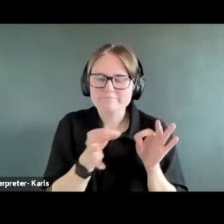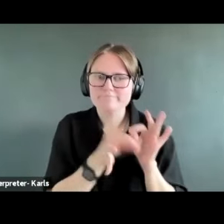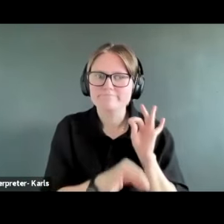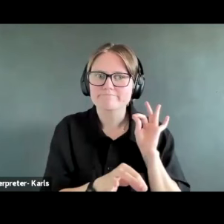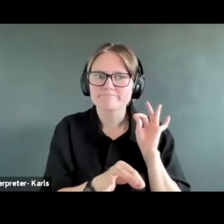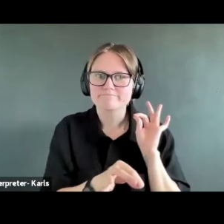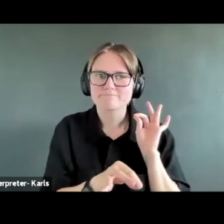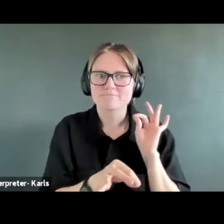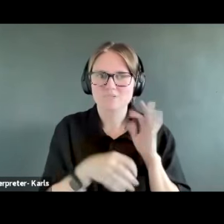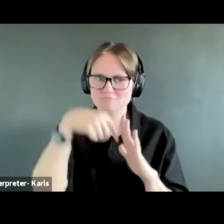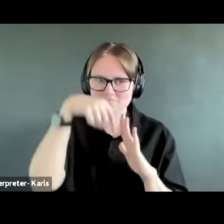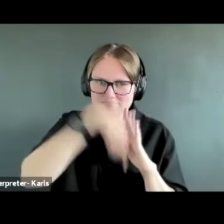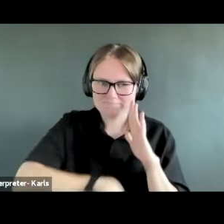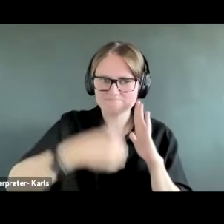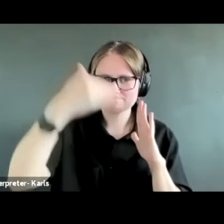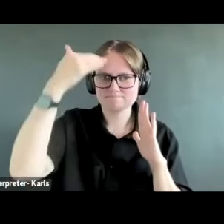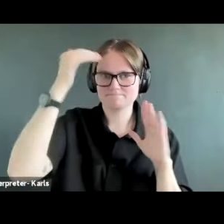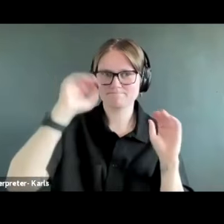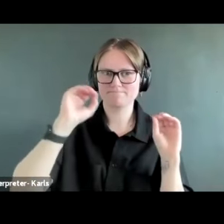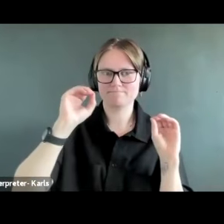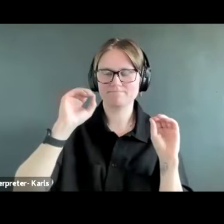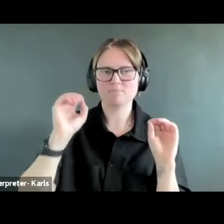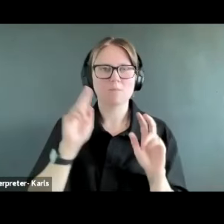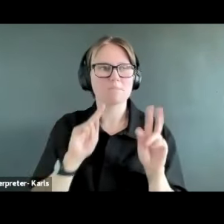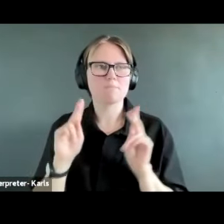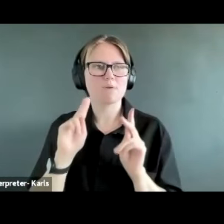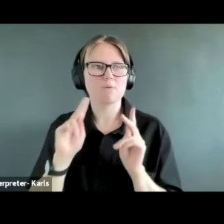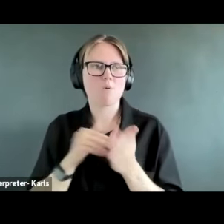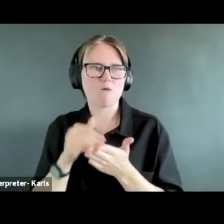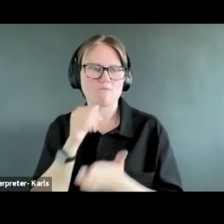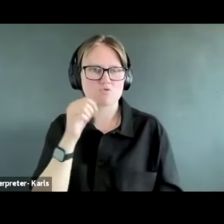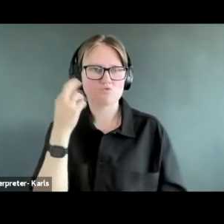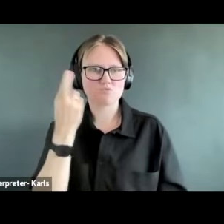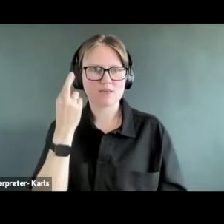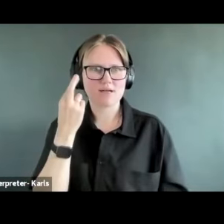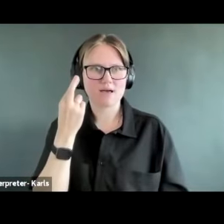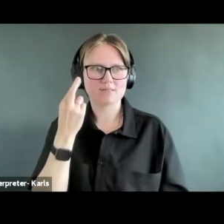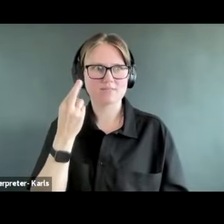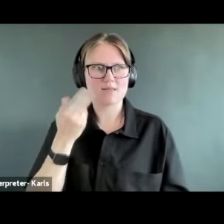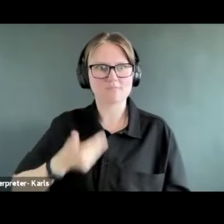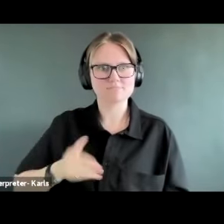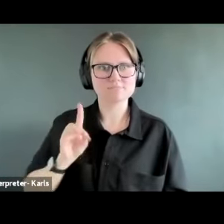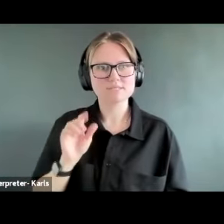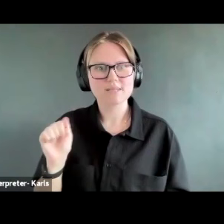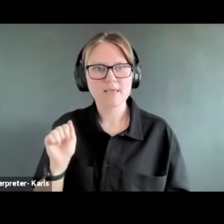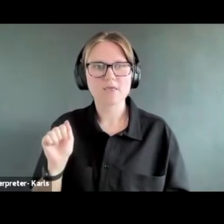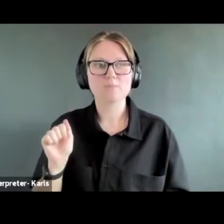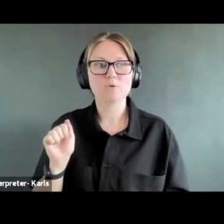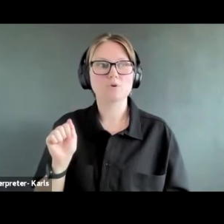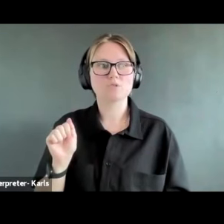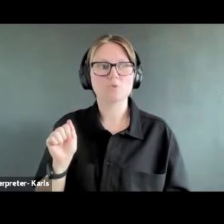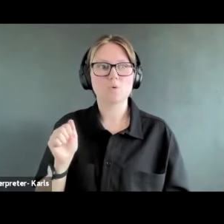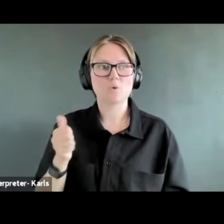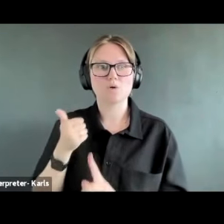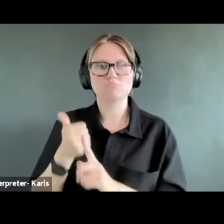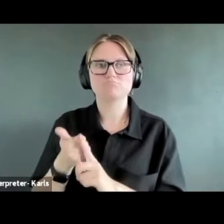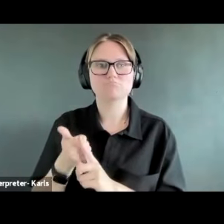realize that being disabled and having a disability or acquiring a disability is something that you can,